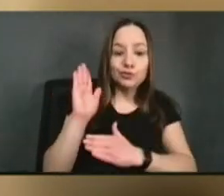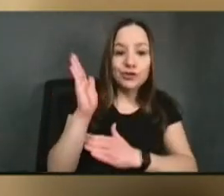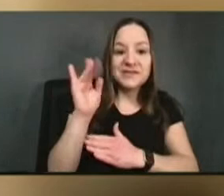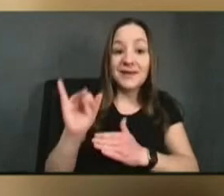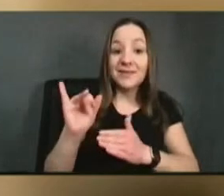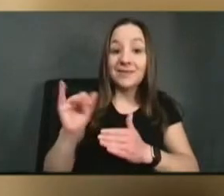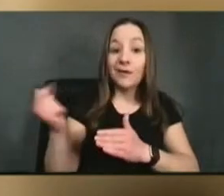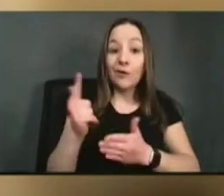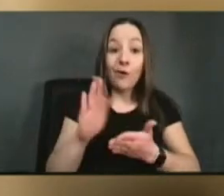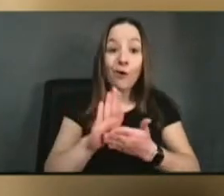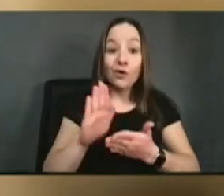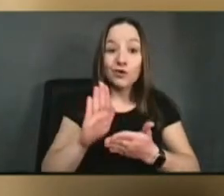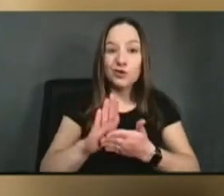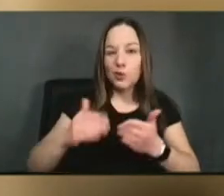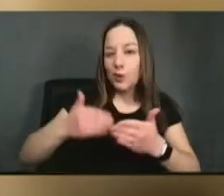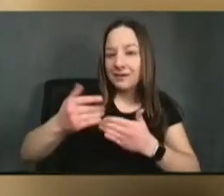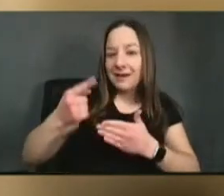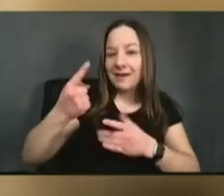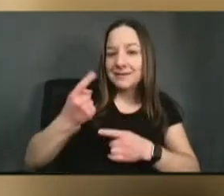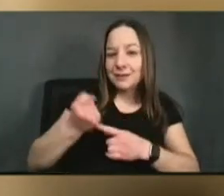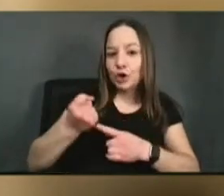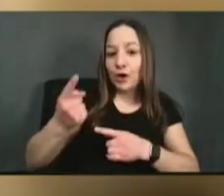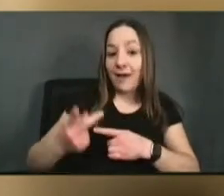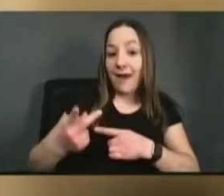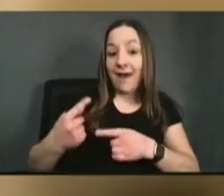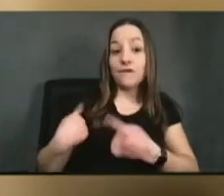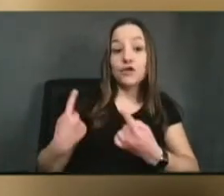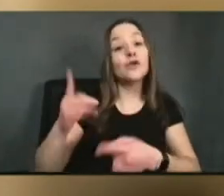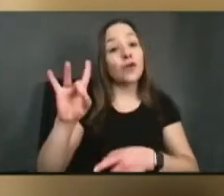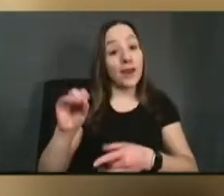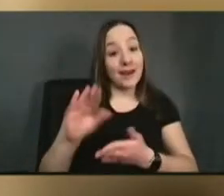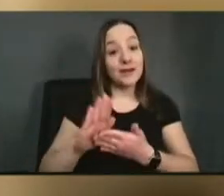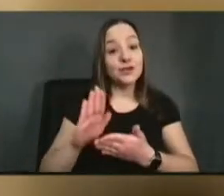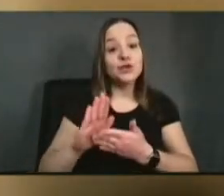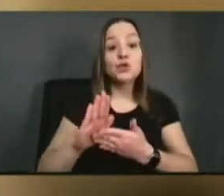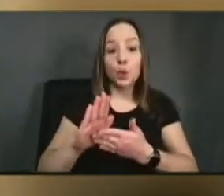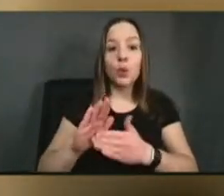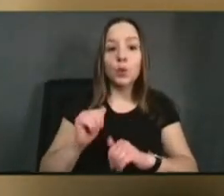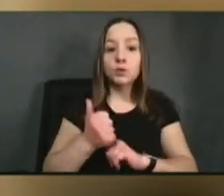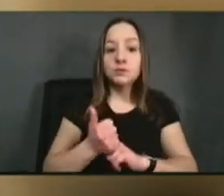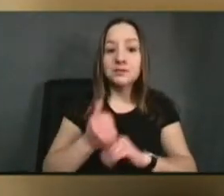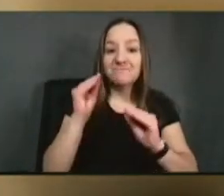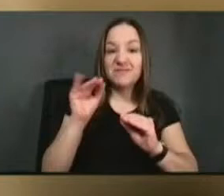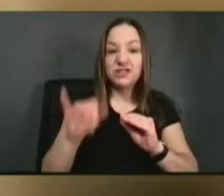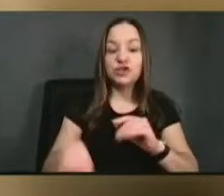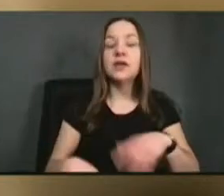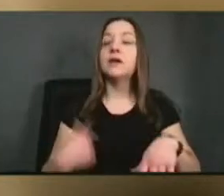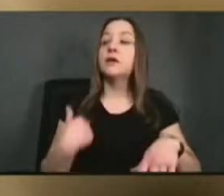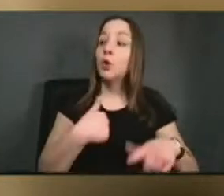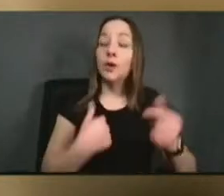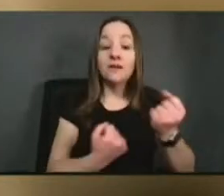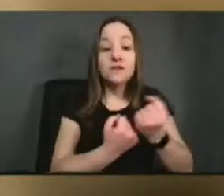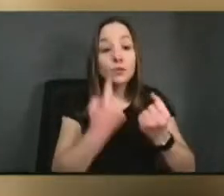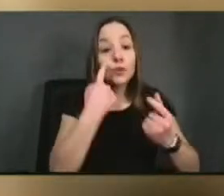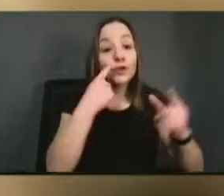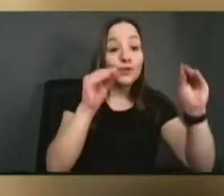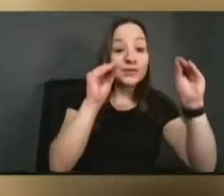our schools in the next year and a half 80 of our schools are currently there. Um we